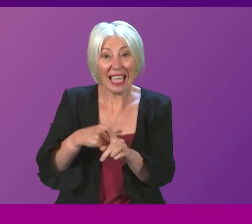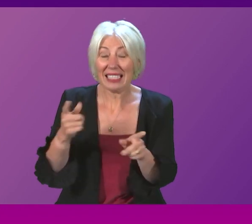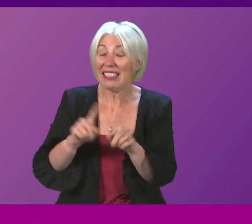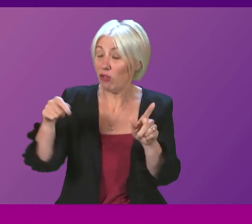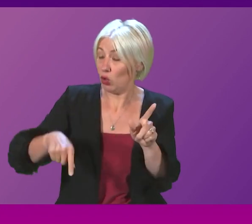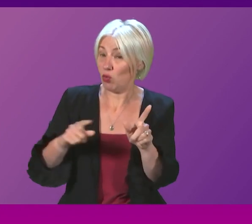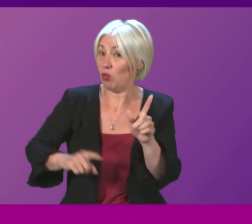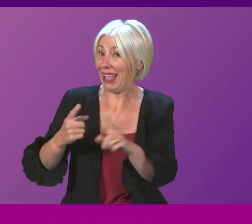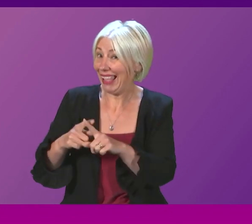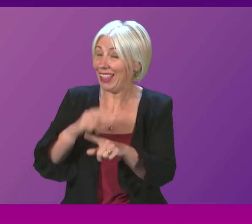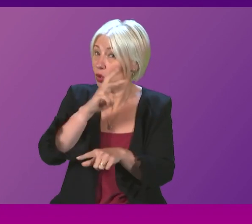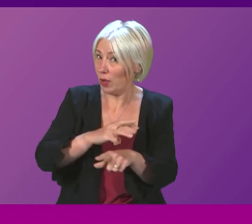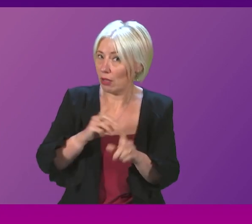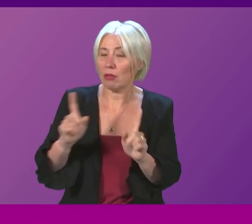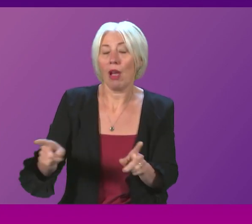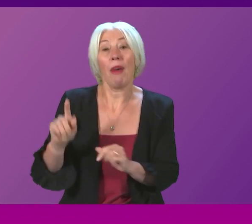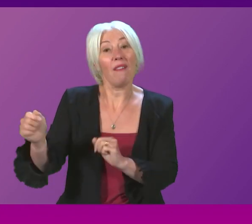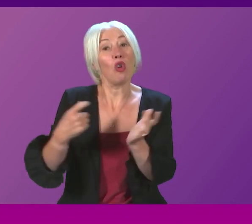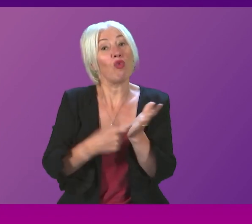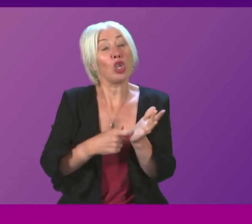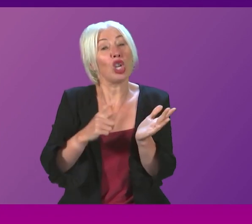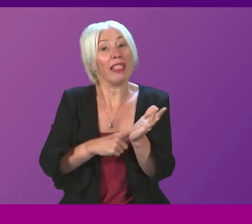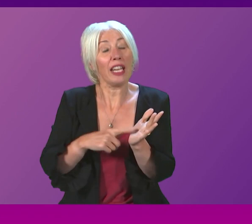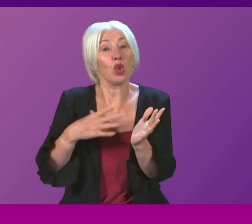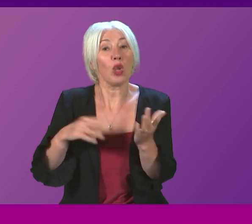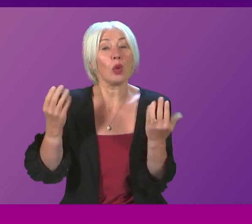If Richard Leonard wants us to be able to consider and introduce a wealth tax, he really